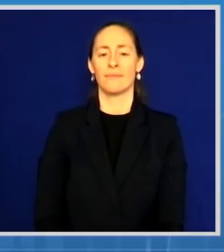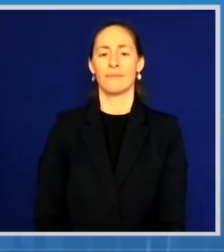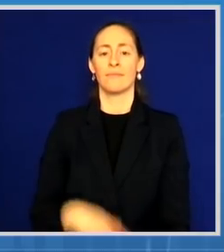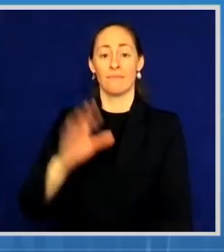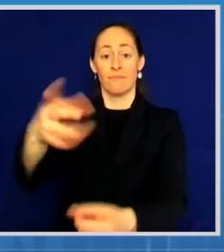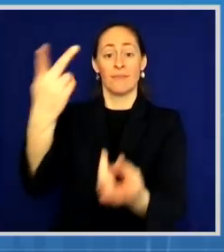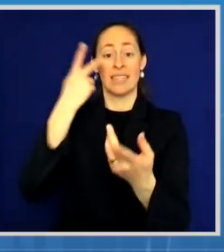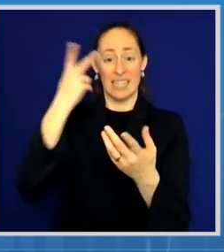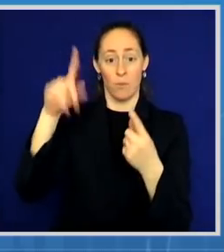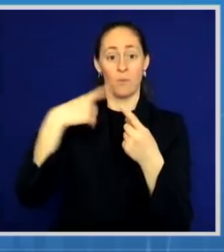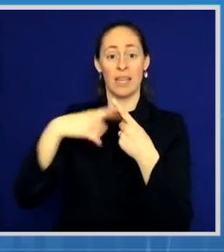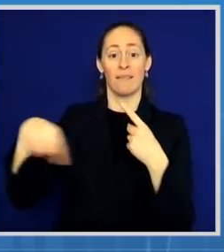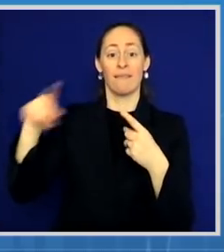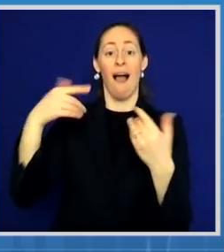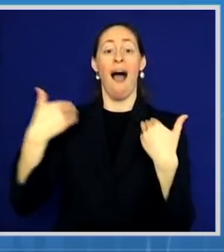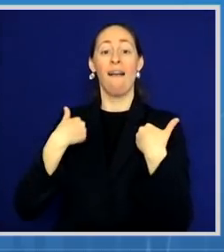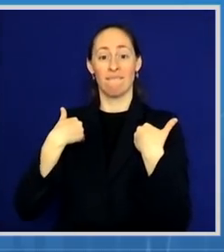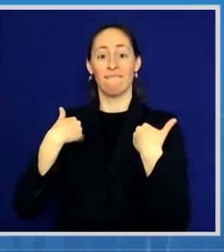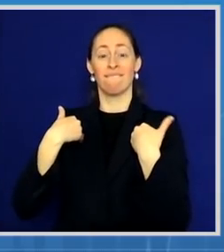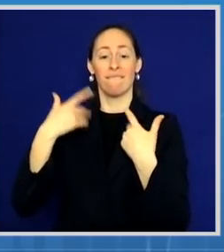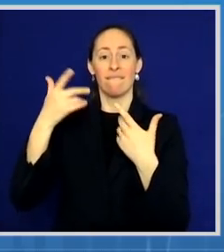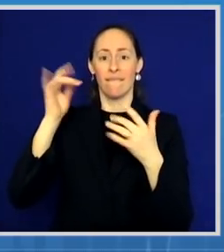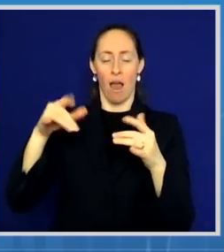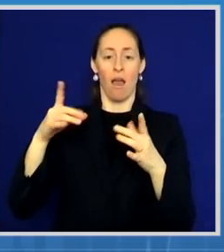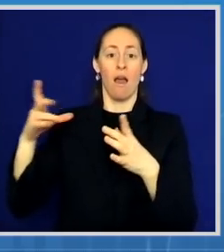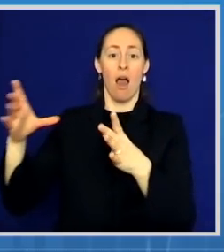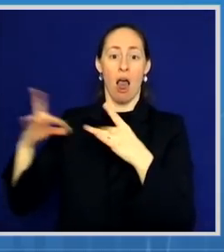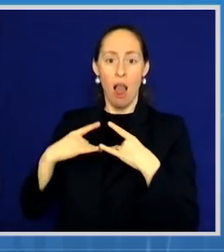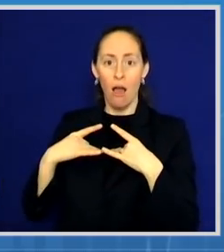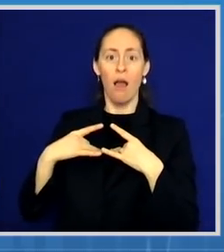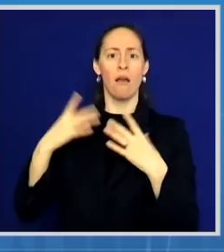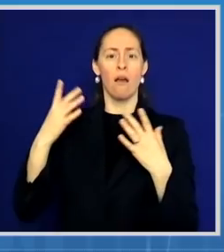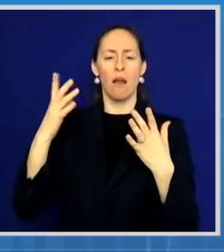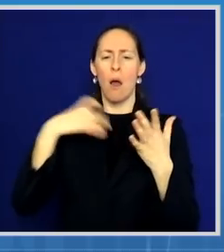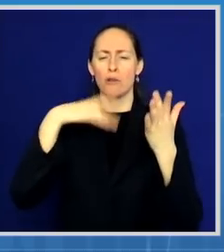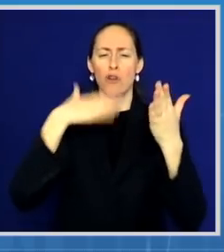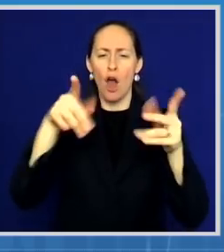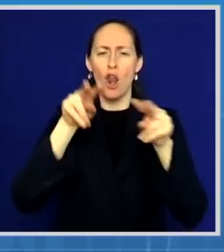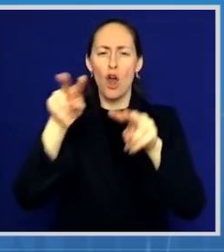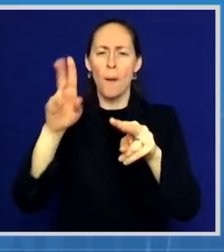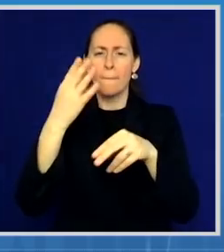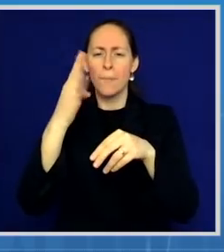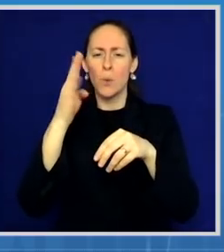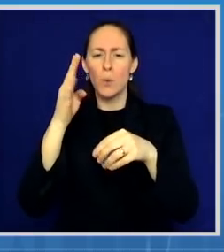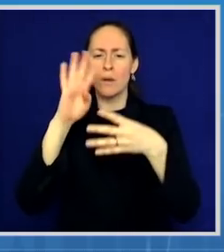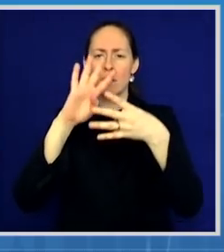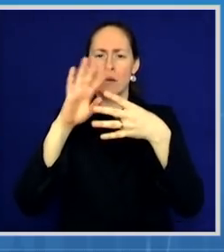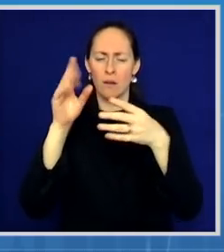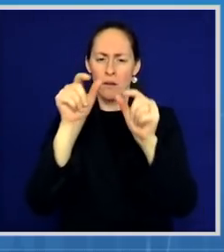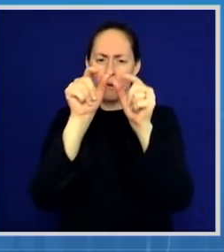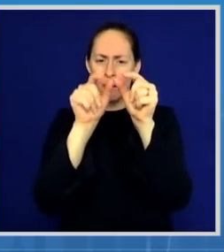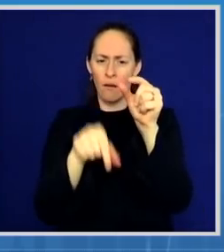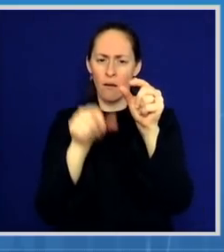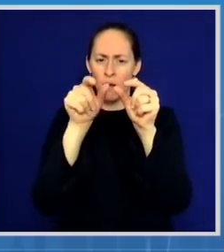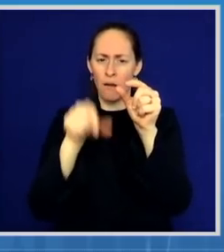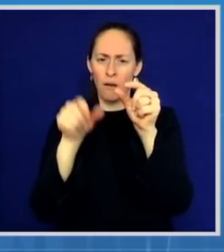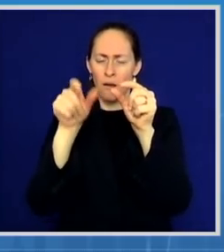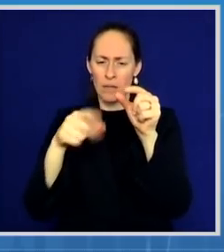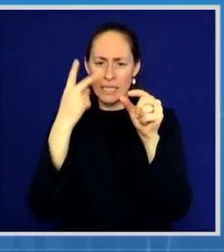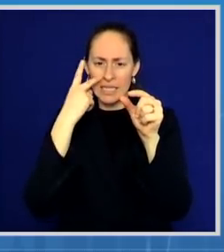so concentrate on the blue shaded area, so if you look at one dose two weeks,